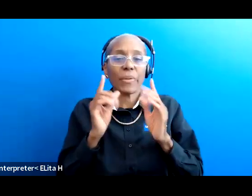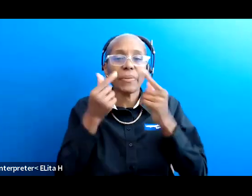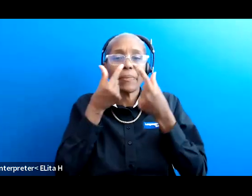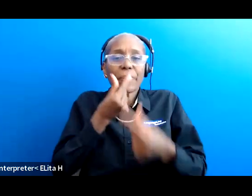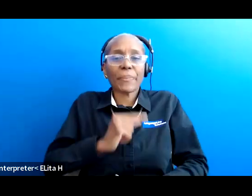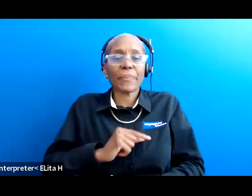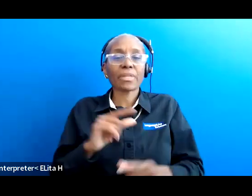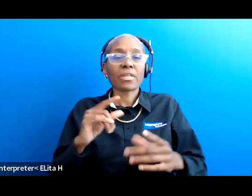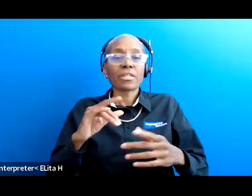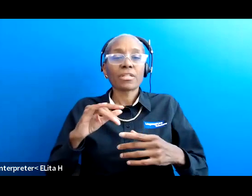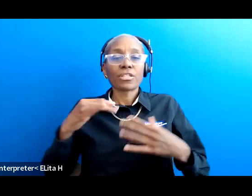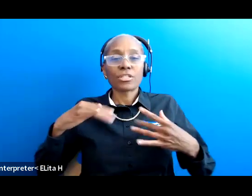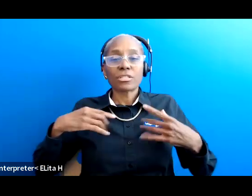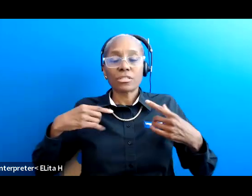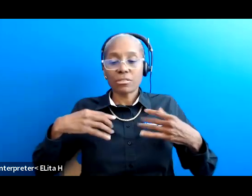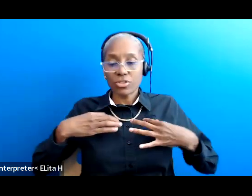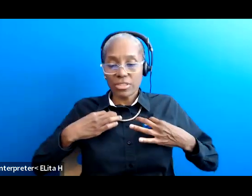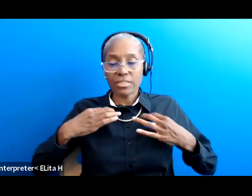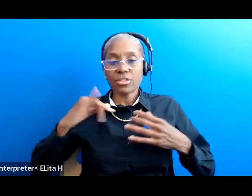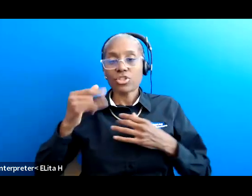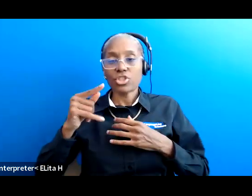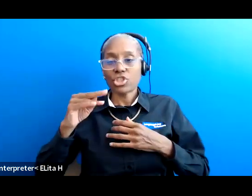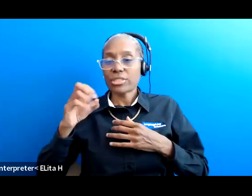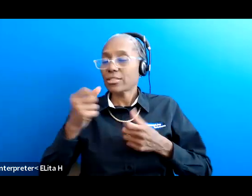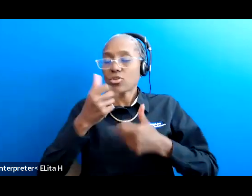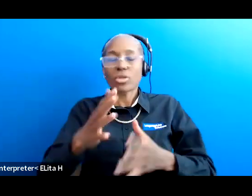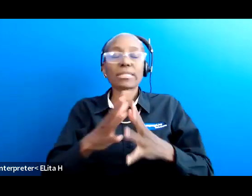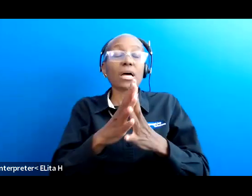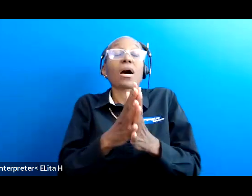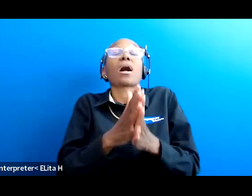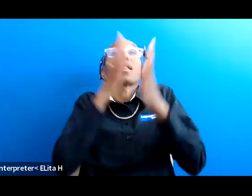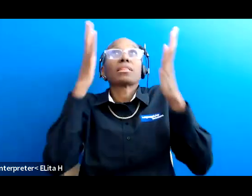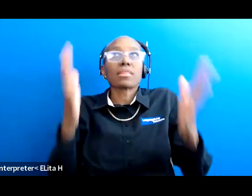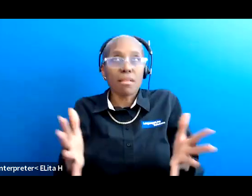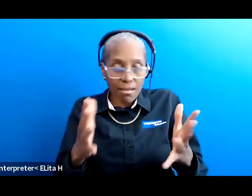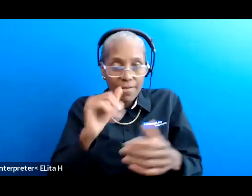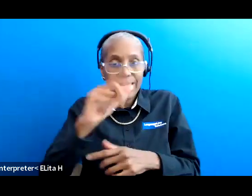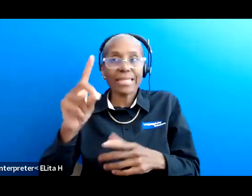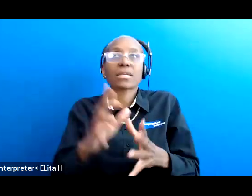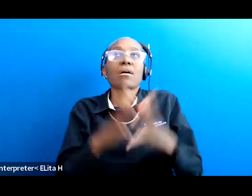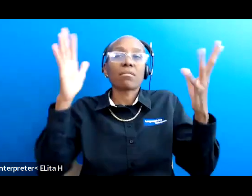does not like the skinny jeans, causes too much AD, causes pressure injury if they have little rivets in them.